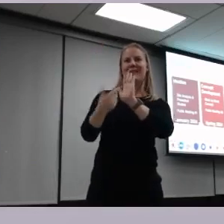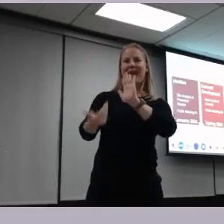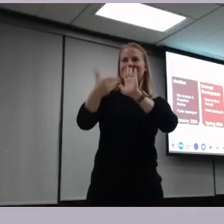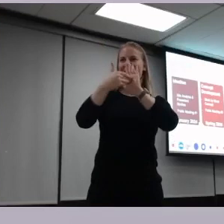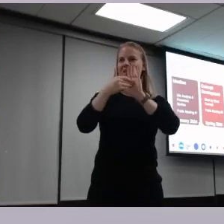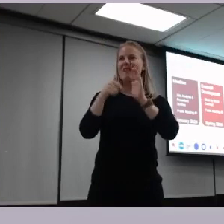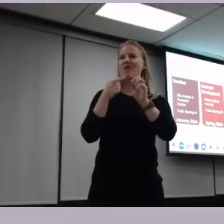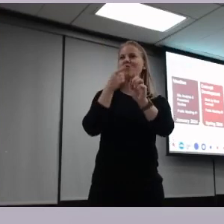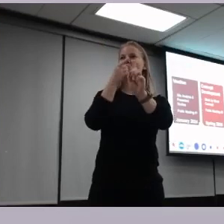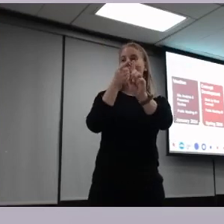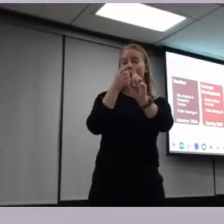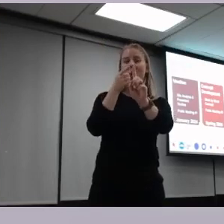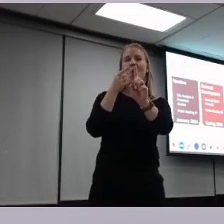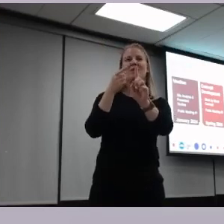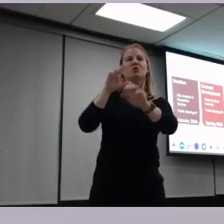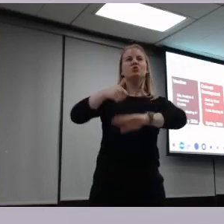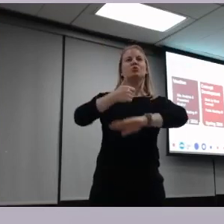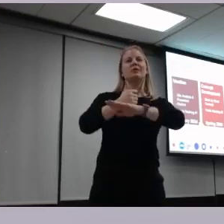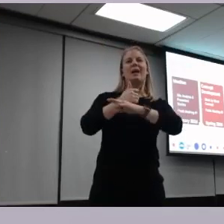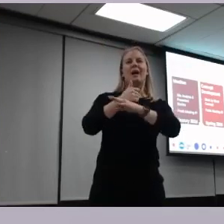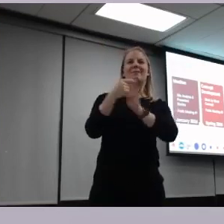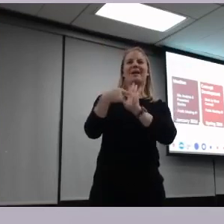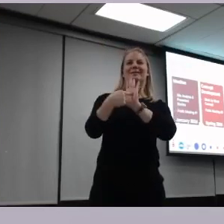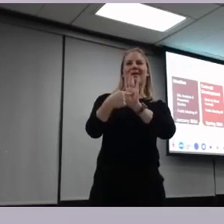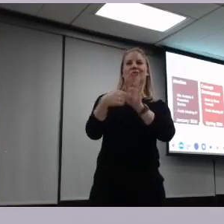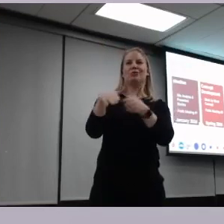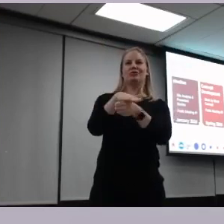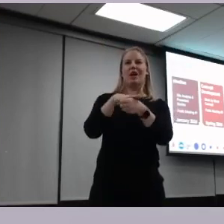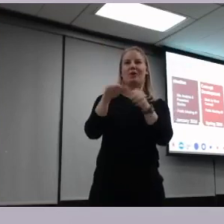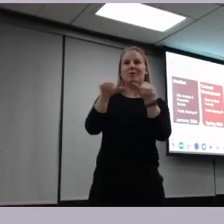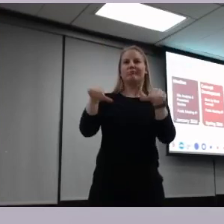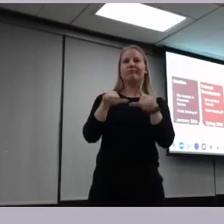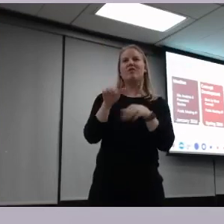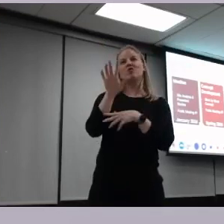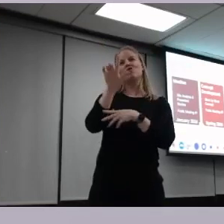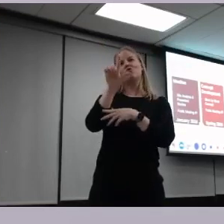for you in 2025 with the rollout plan after that.